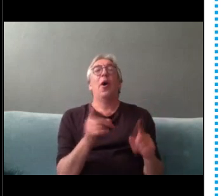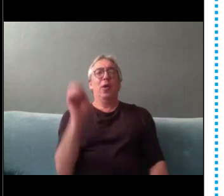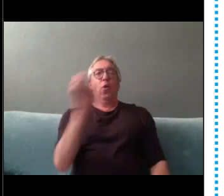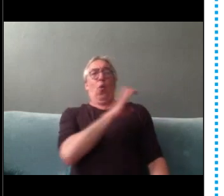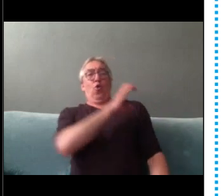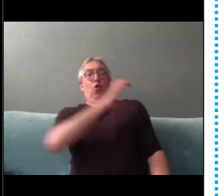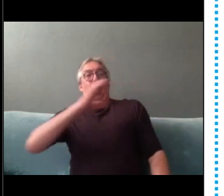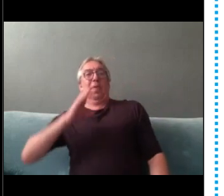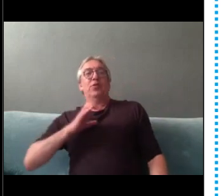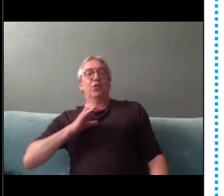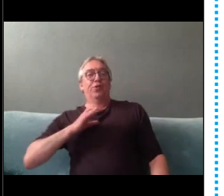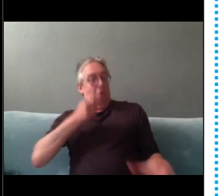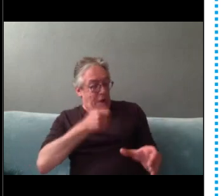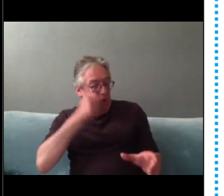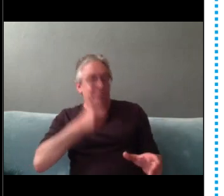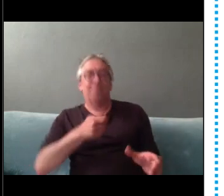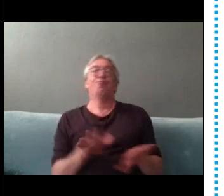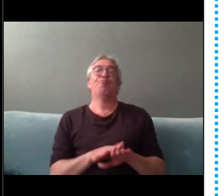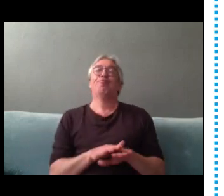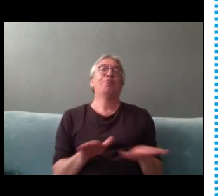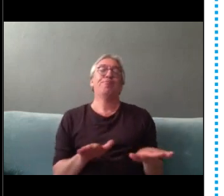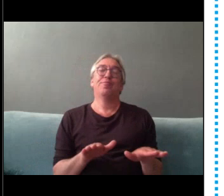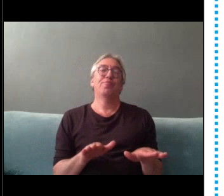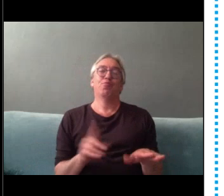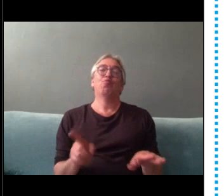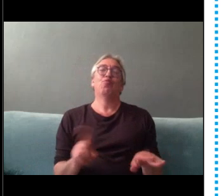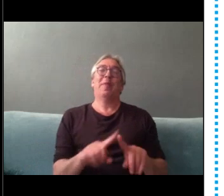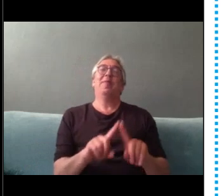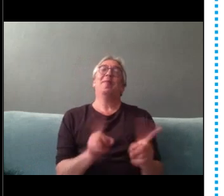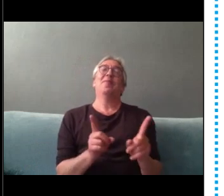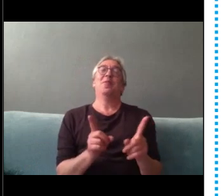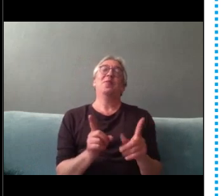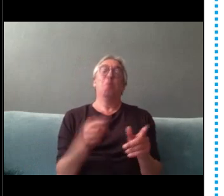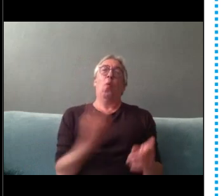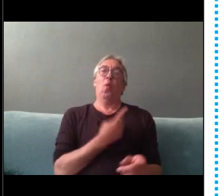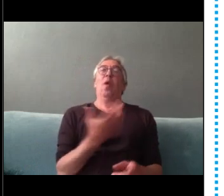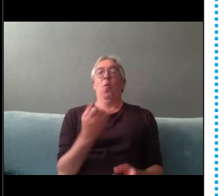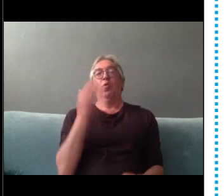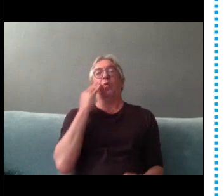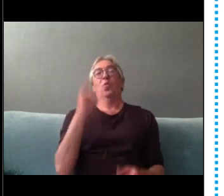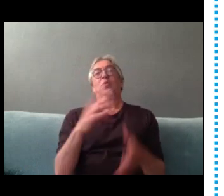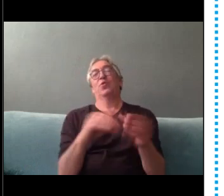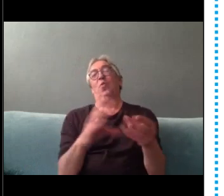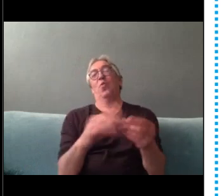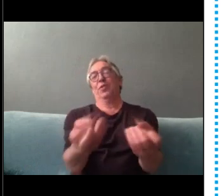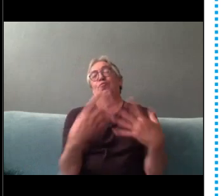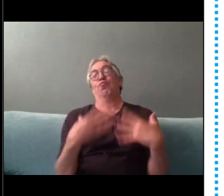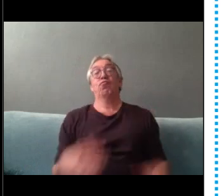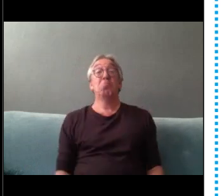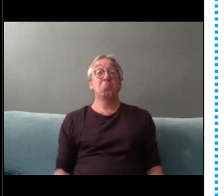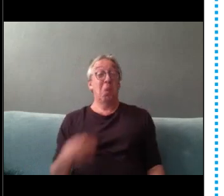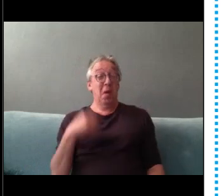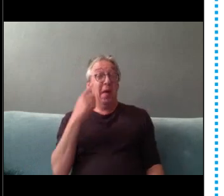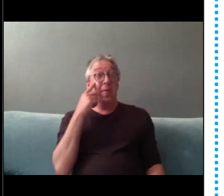I think this was now the most important things I mentioned. And the last thing, yes, because Mher also said it,